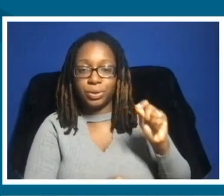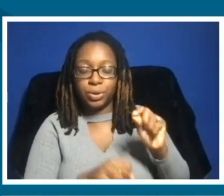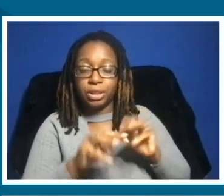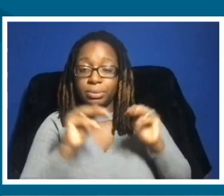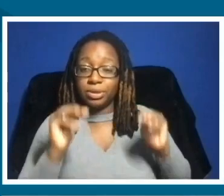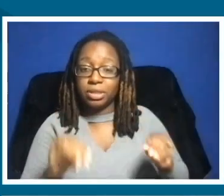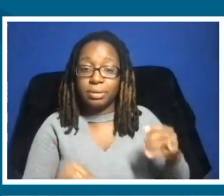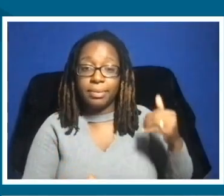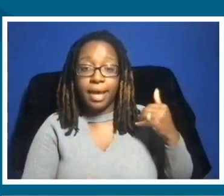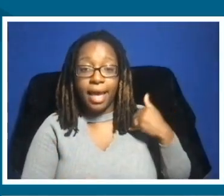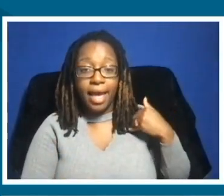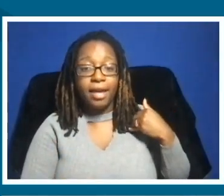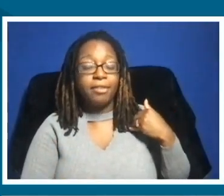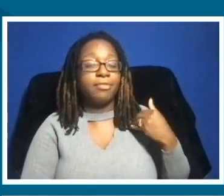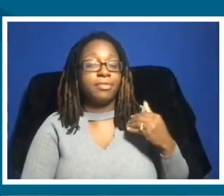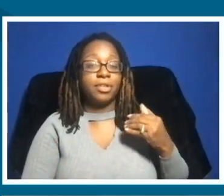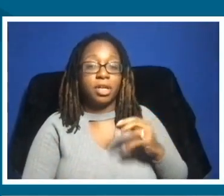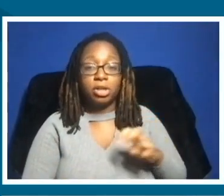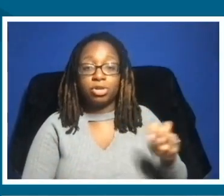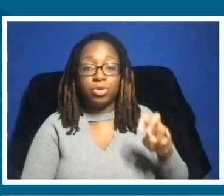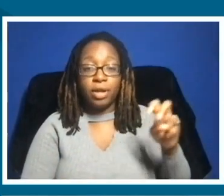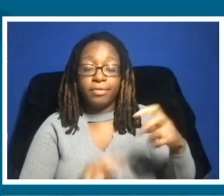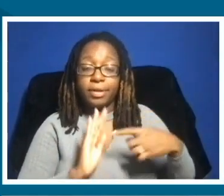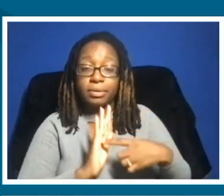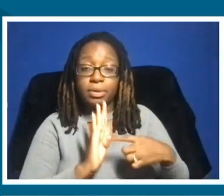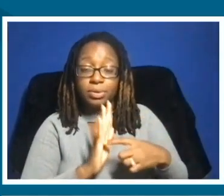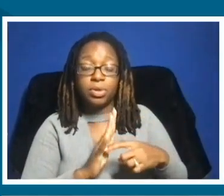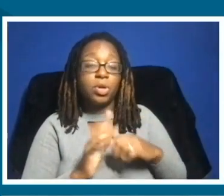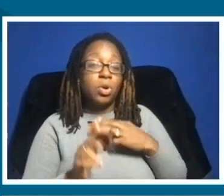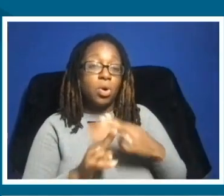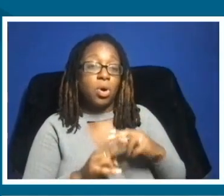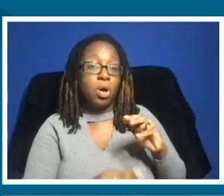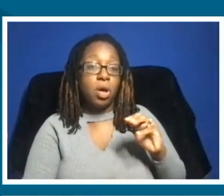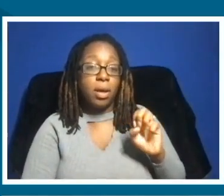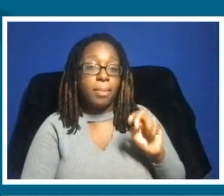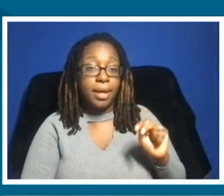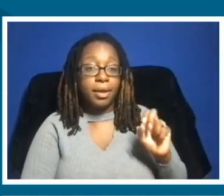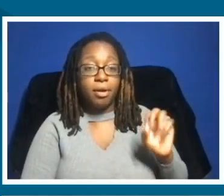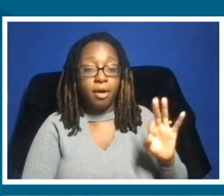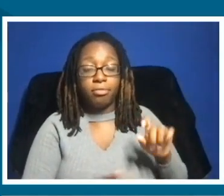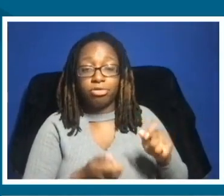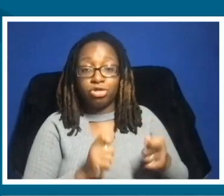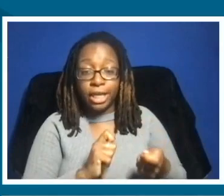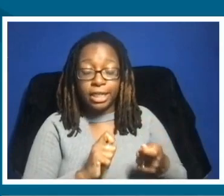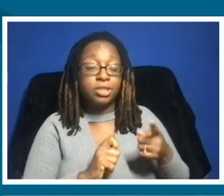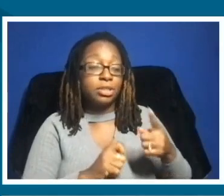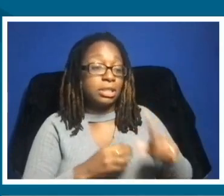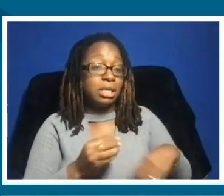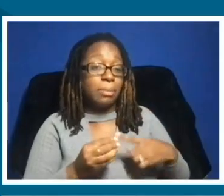the hosting of a traveling exhibition called men of change uh it is an